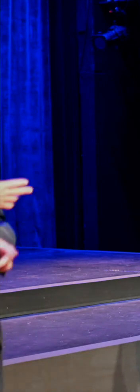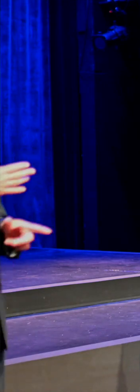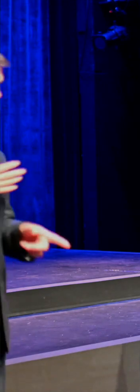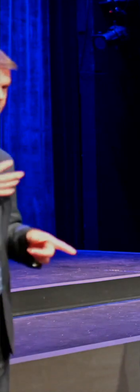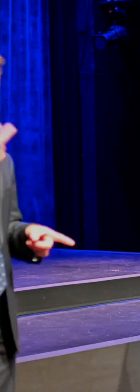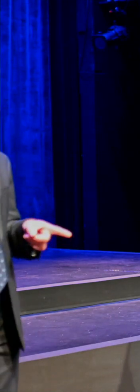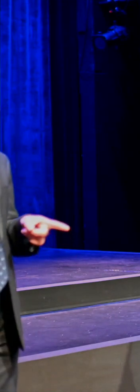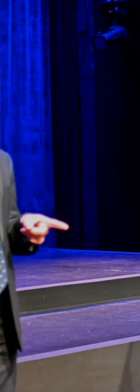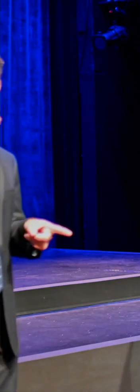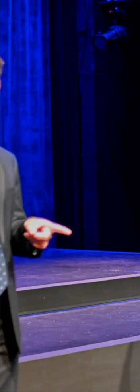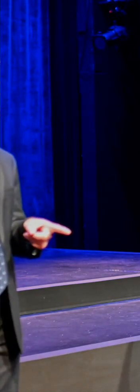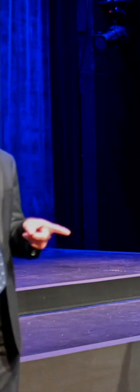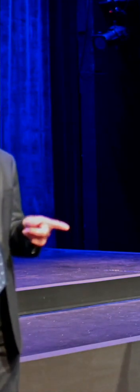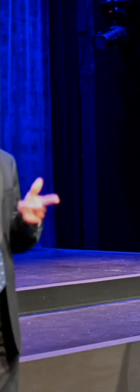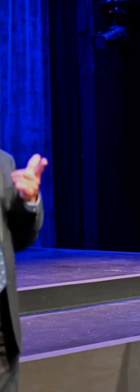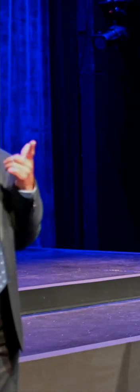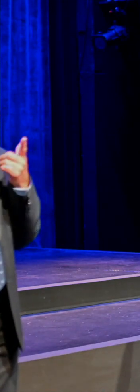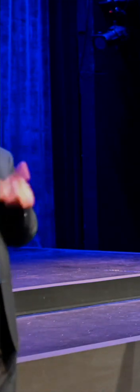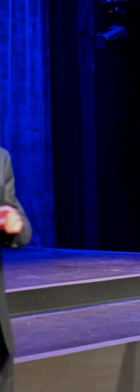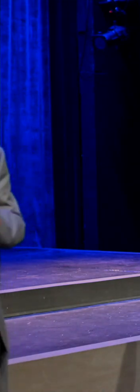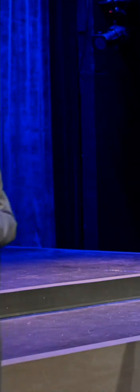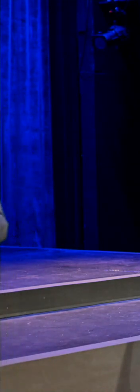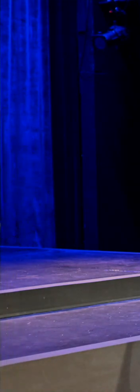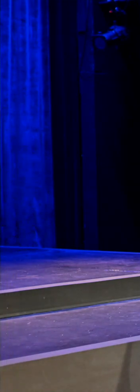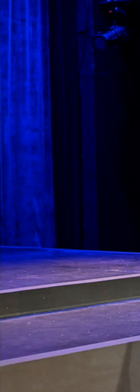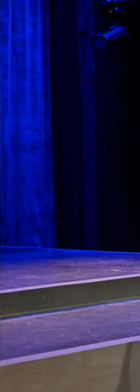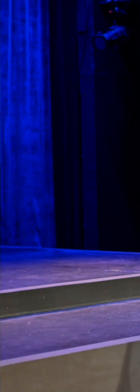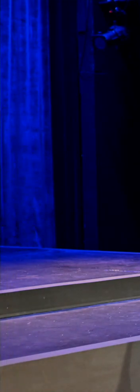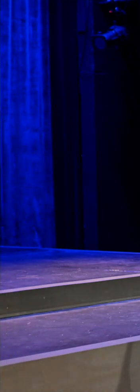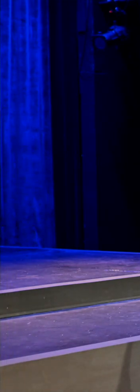had been playing basketball early that day. I went back to visit my old high school so